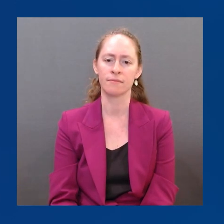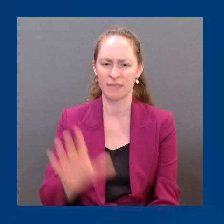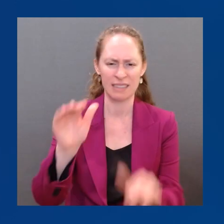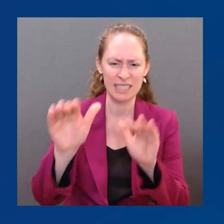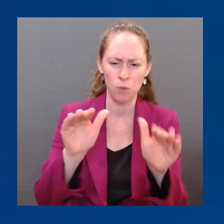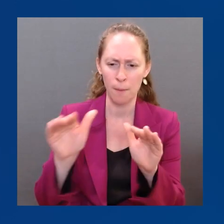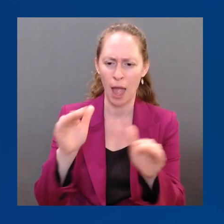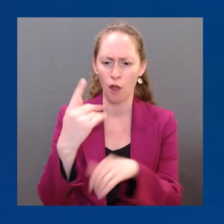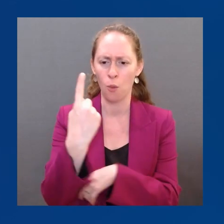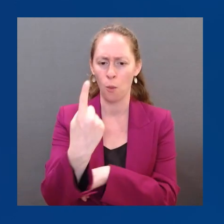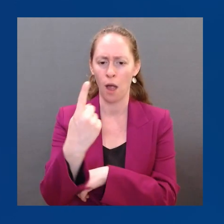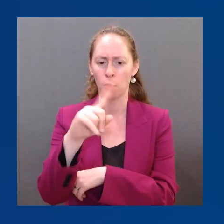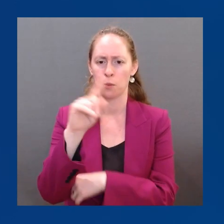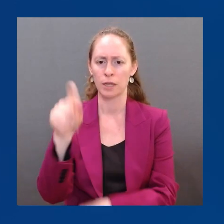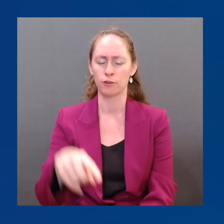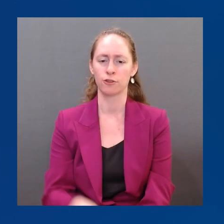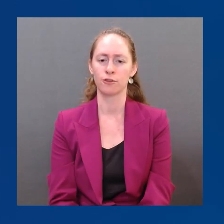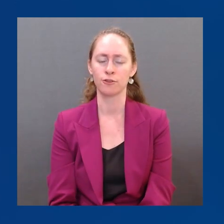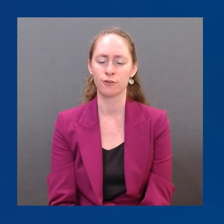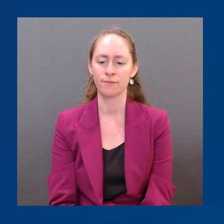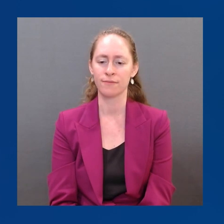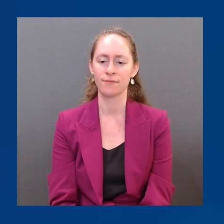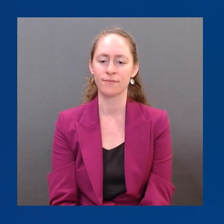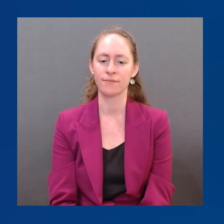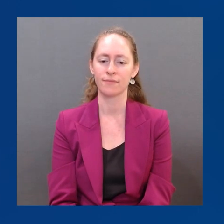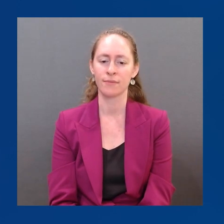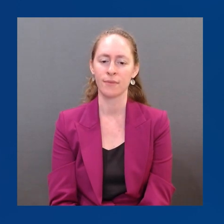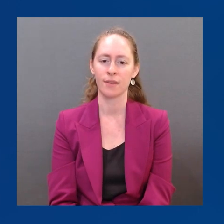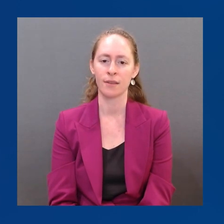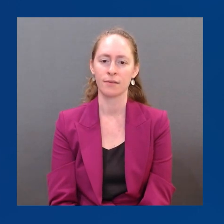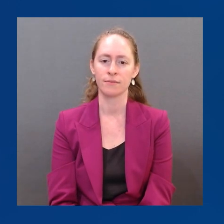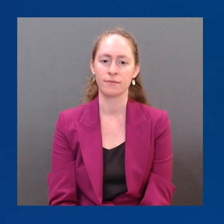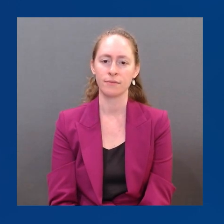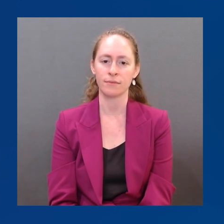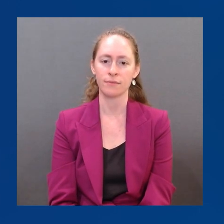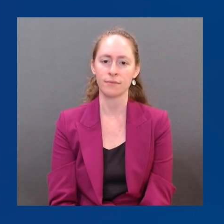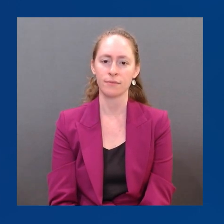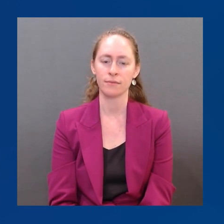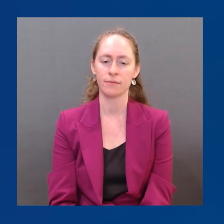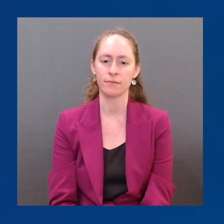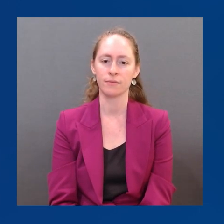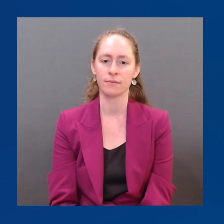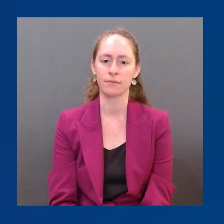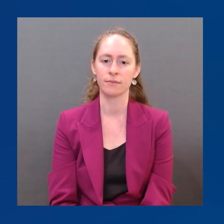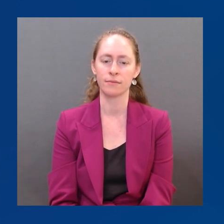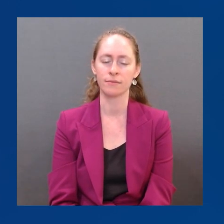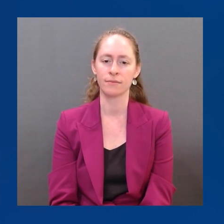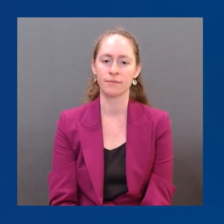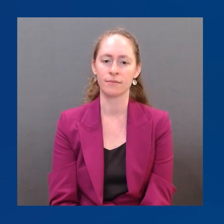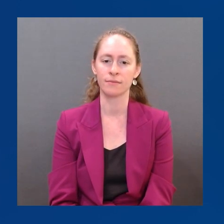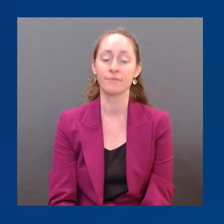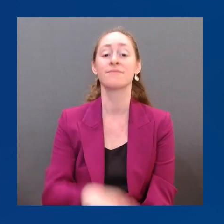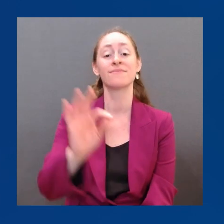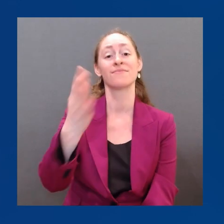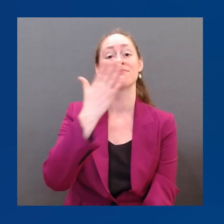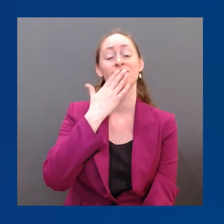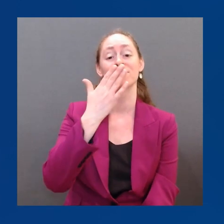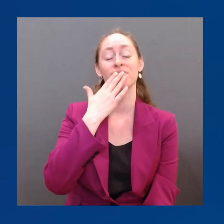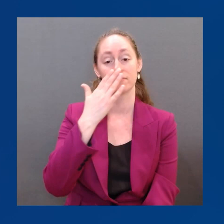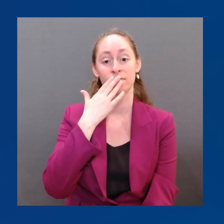The Press: Thank you all for doing this. Do you expect the current uptick in Omicron-related cases to continue as we hit the summer